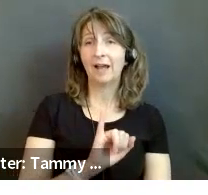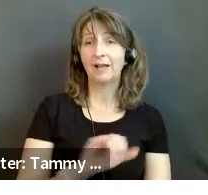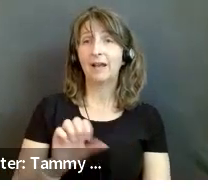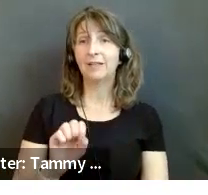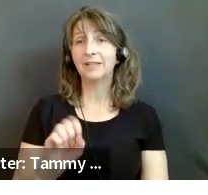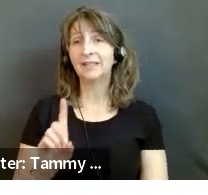Okay.